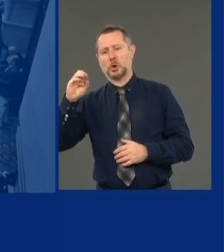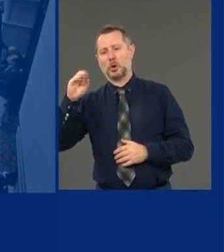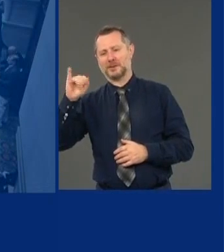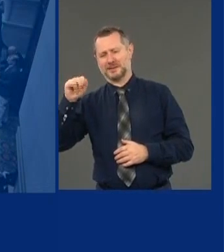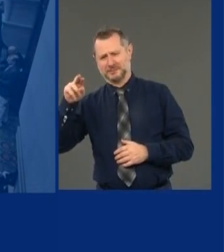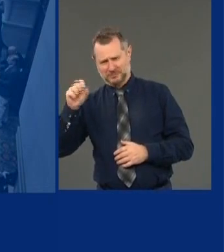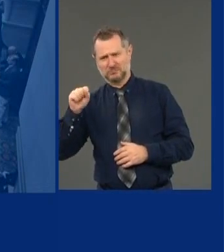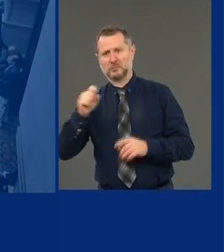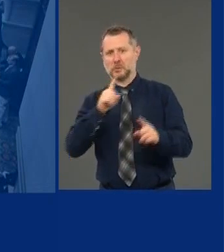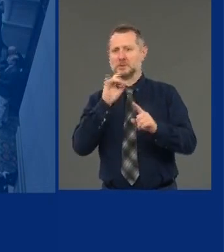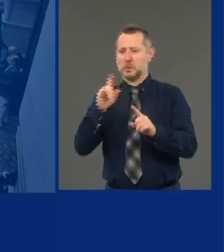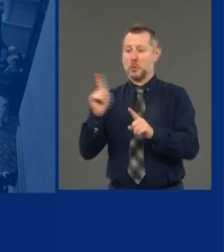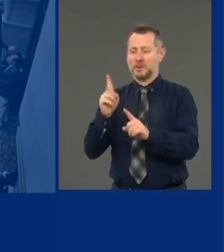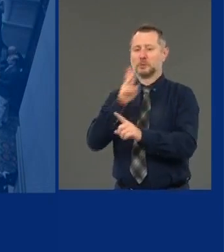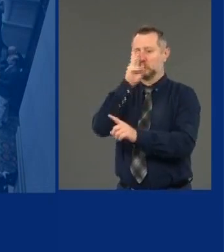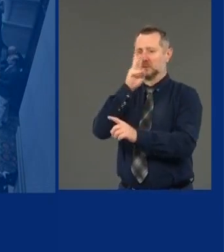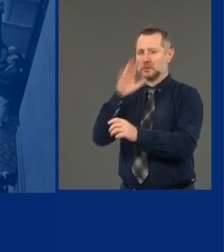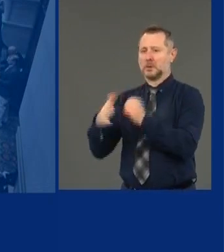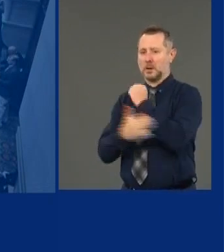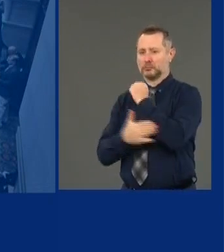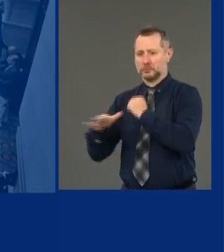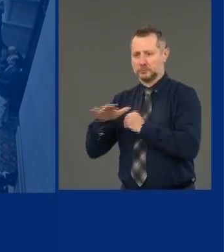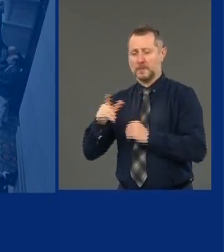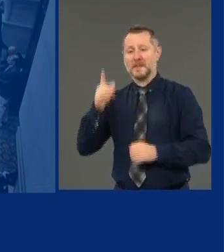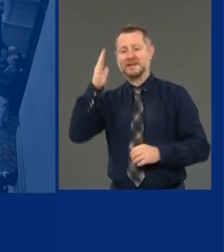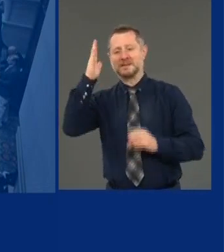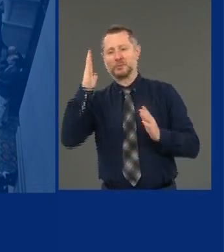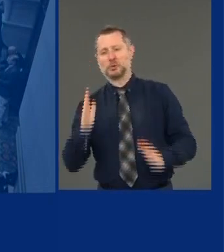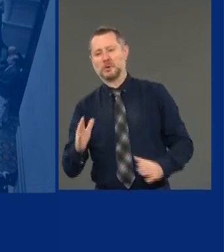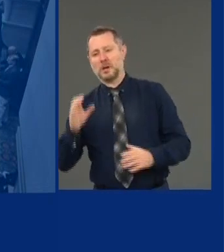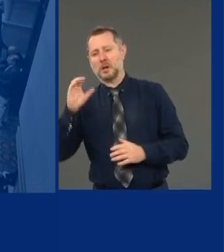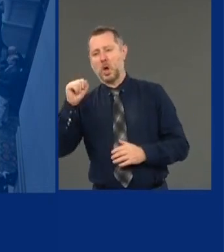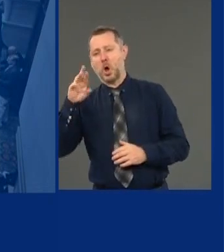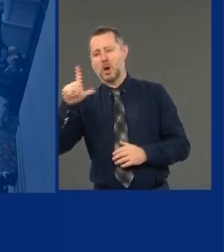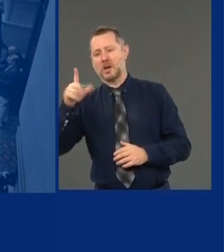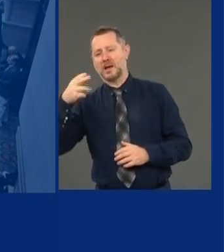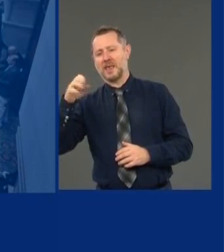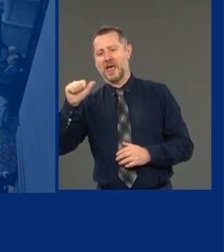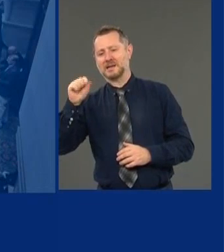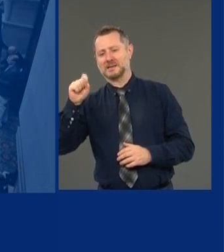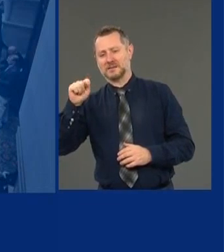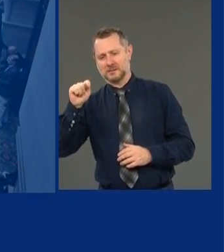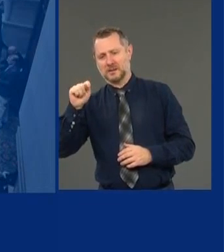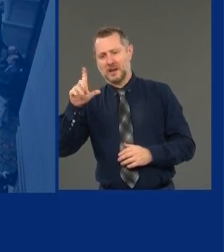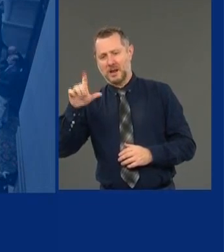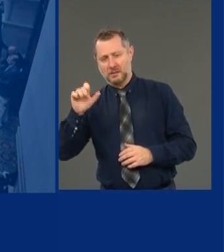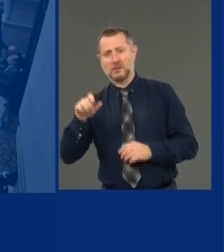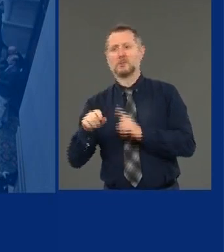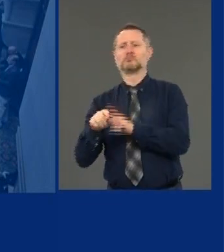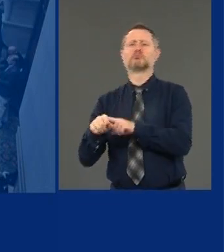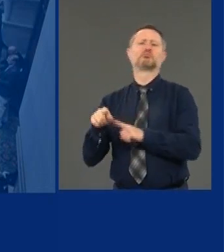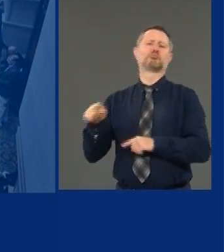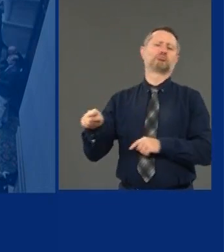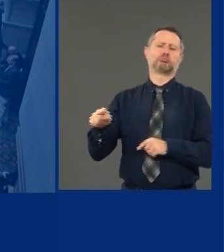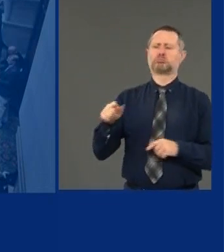THEY HAVE TIFF LEADERS. SENATOR COUSINS FROM WESTCHESTER COUNTY. SPEAKER KARL LEAST I.